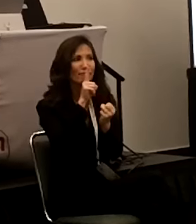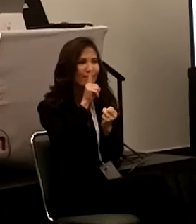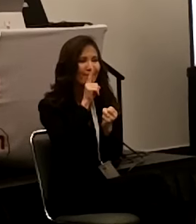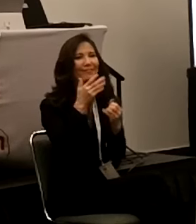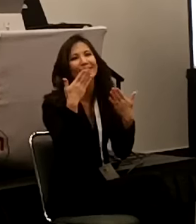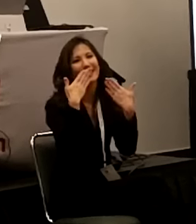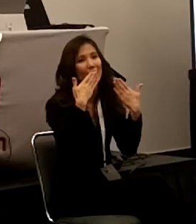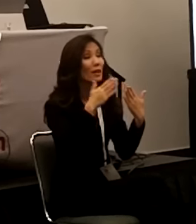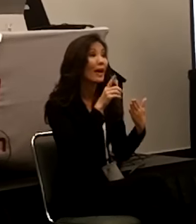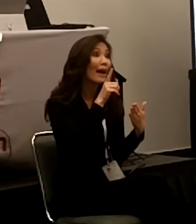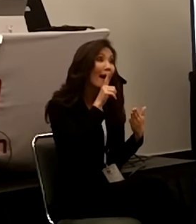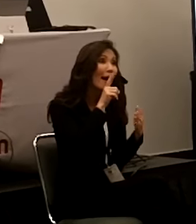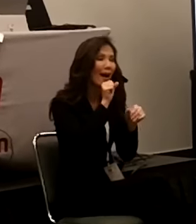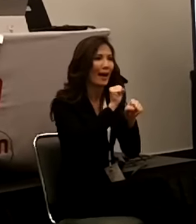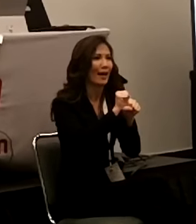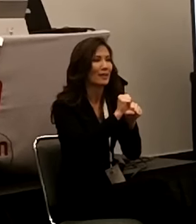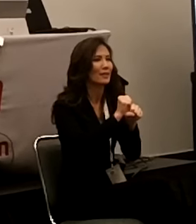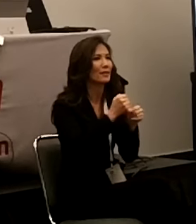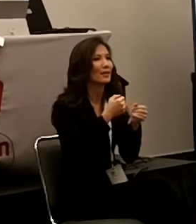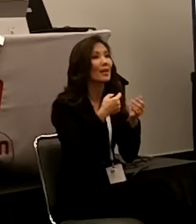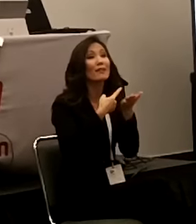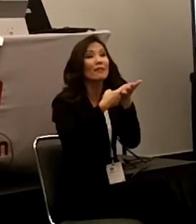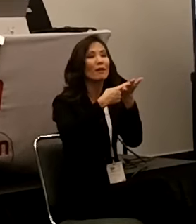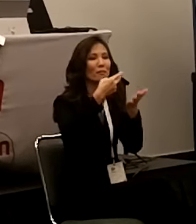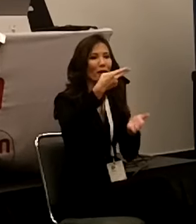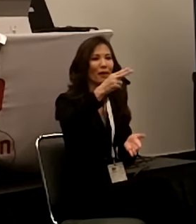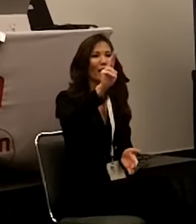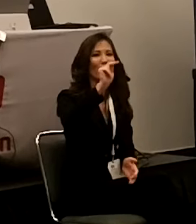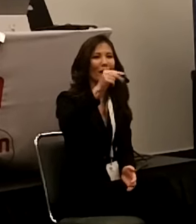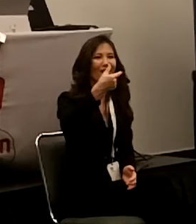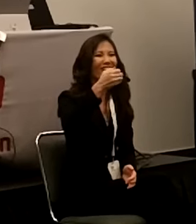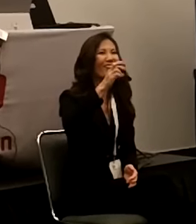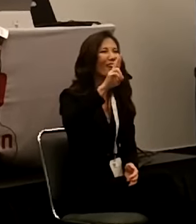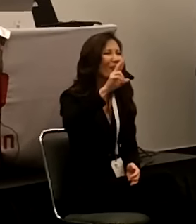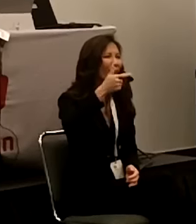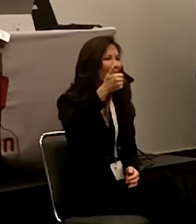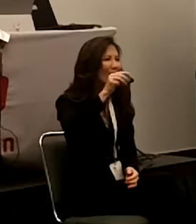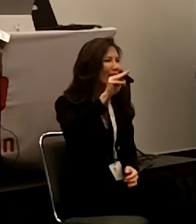Actually, I was talking about The Hunger Games and Katniss Everdeen in chapter six or seven,